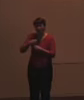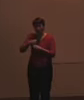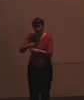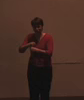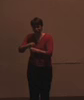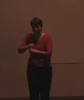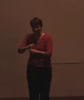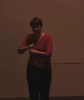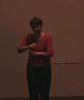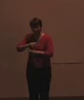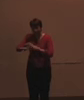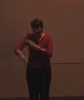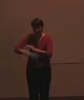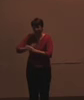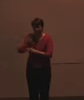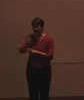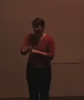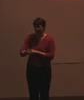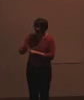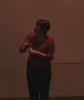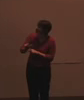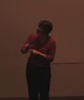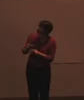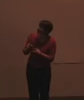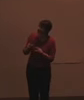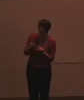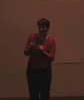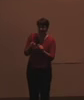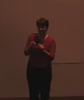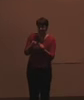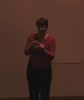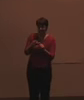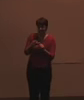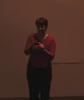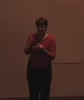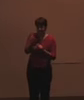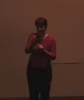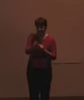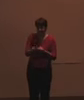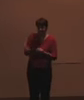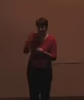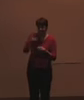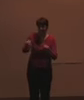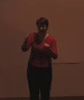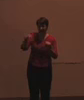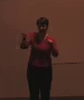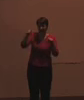But, of course, this spiral system is not just imaginary things.